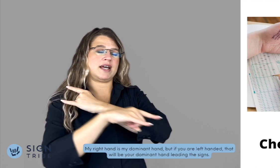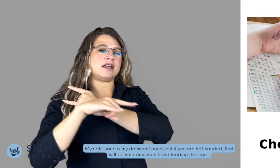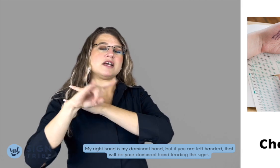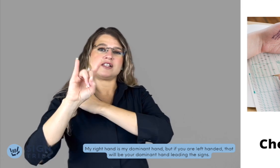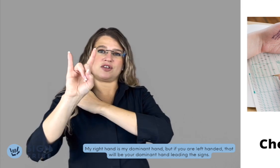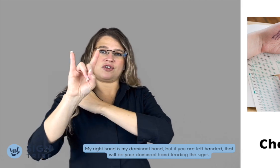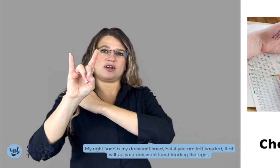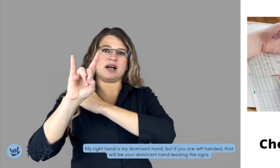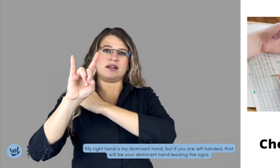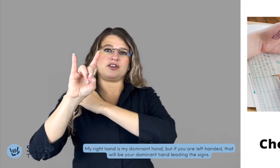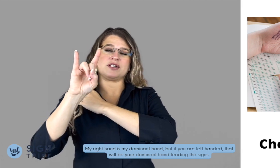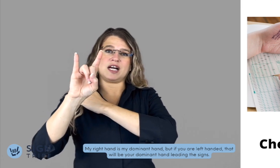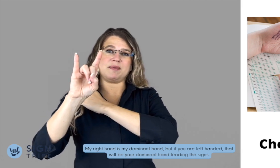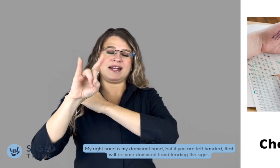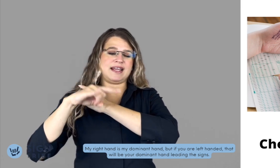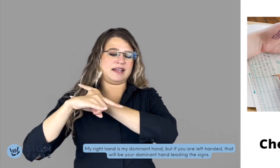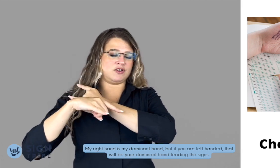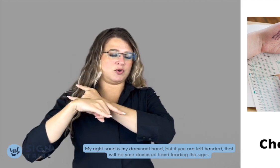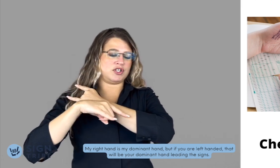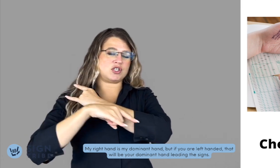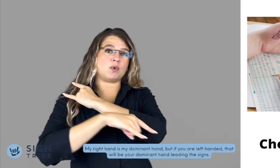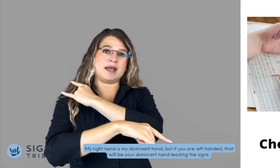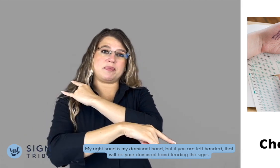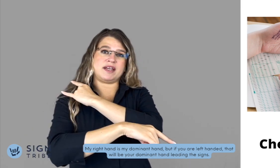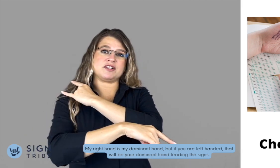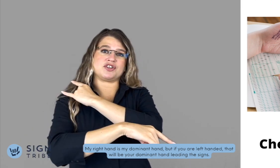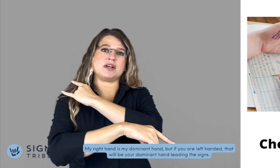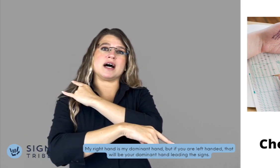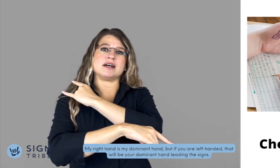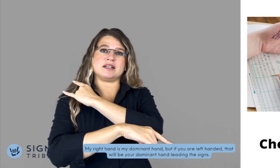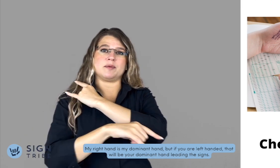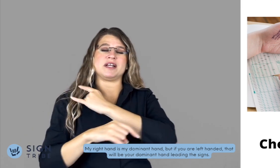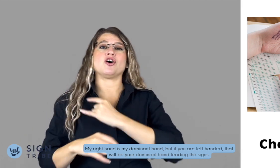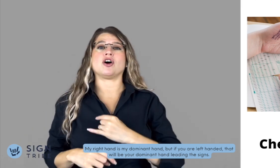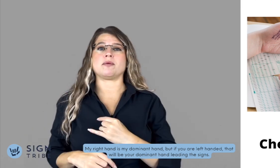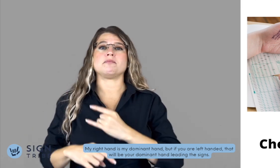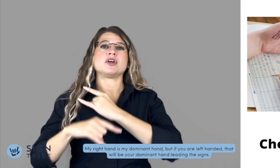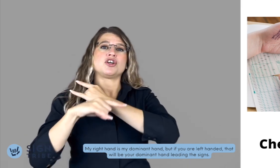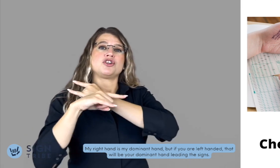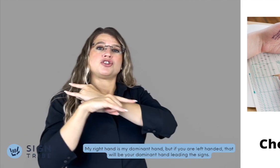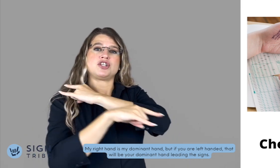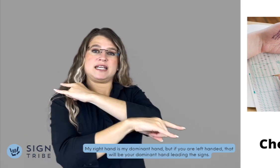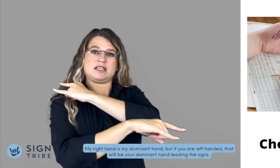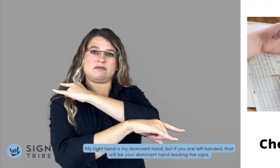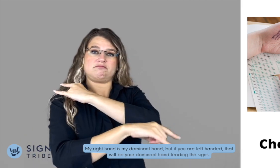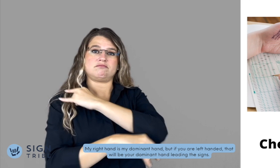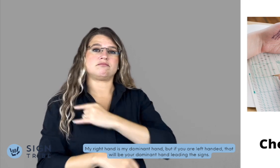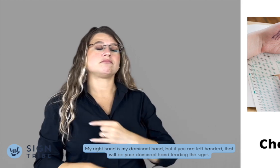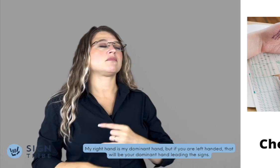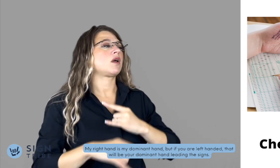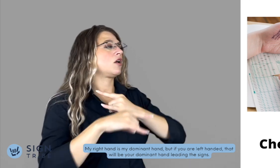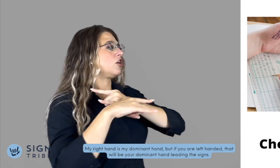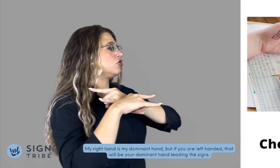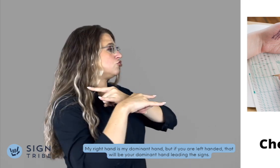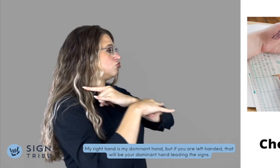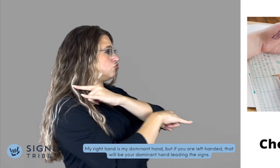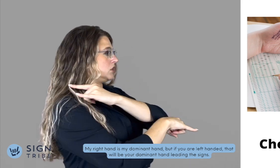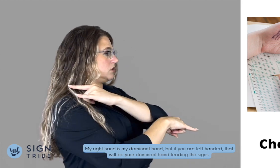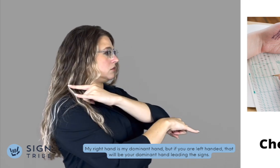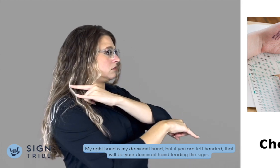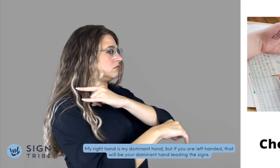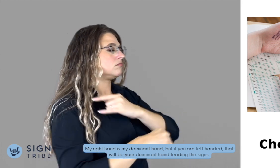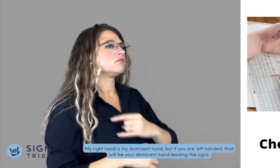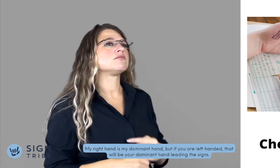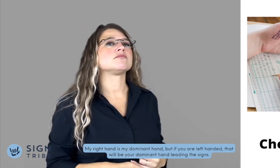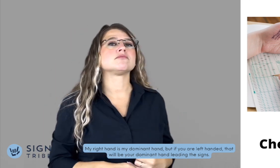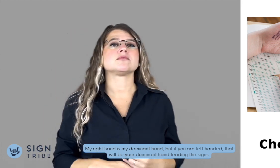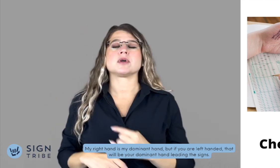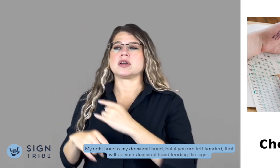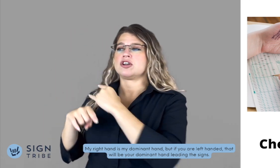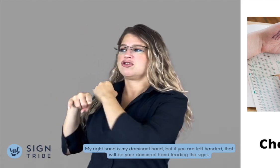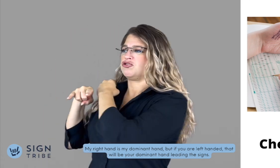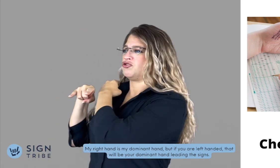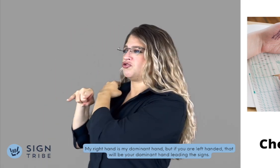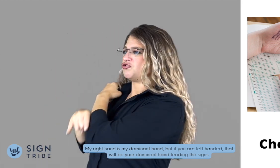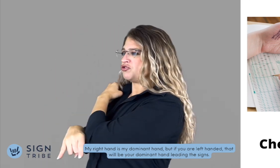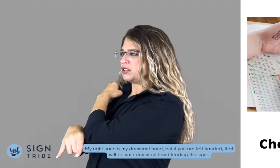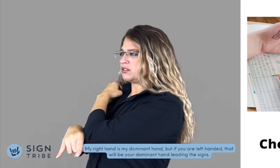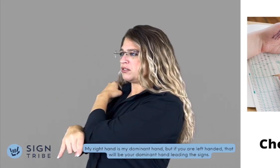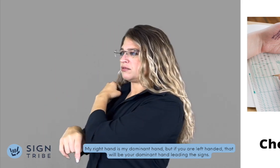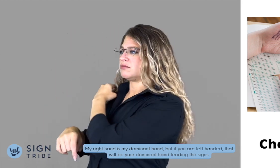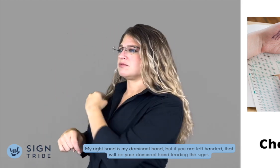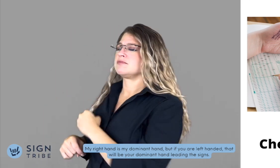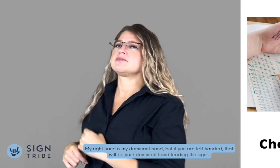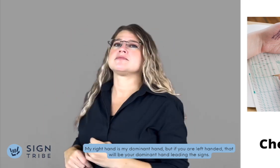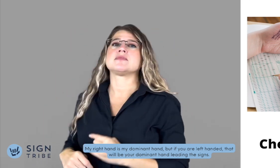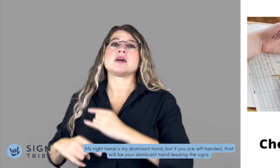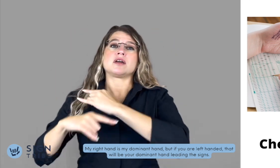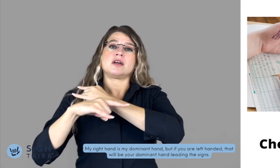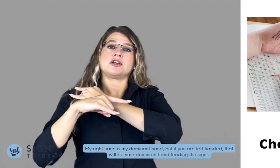Okay, so you're not your dominant hand is going to swipe against your non dominant arm. Cheat.